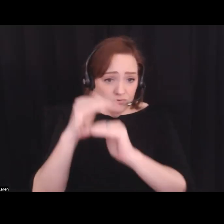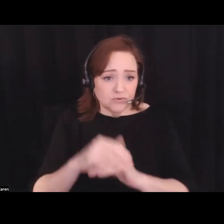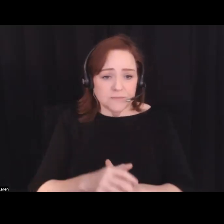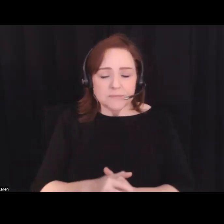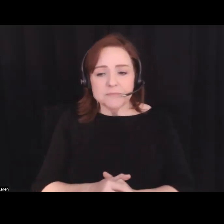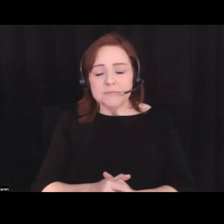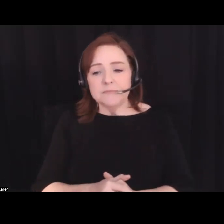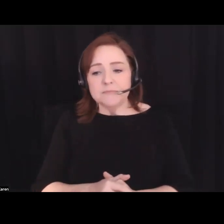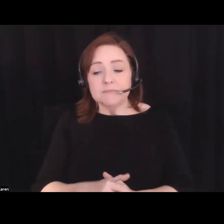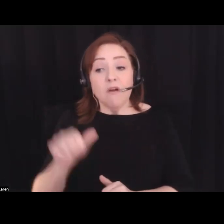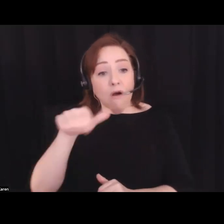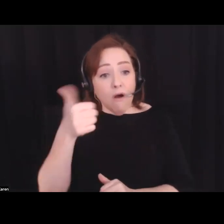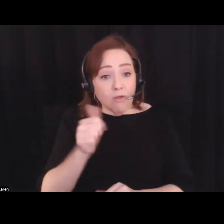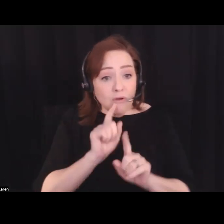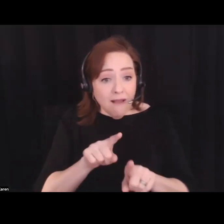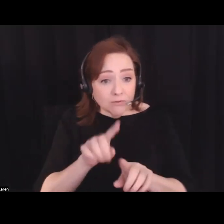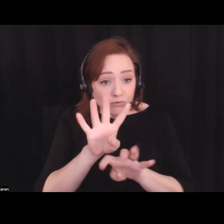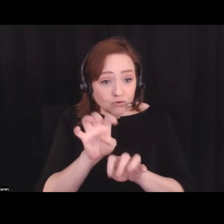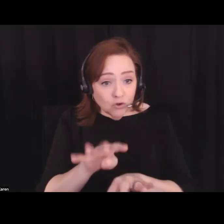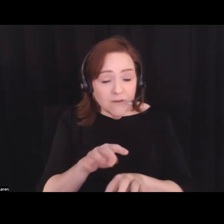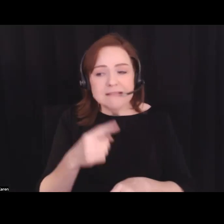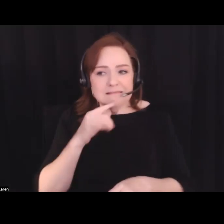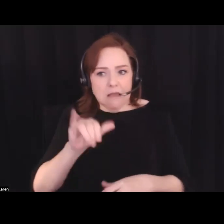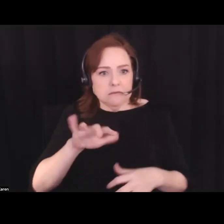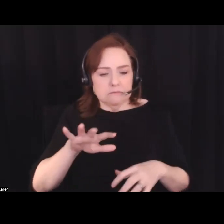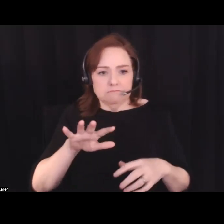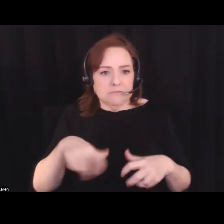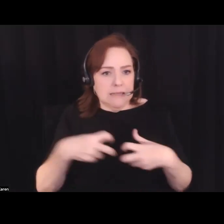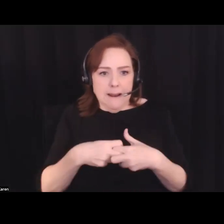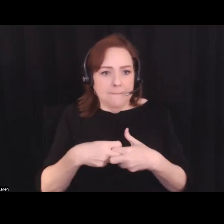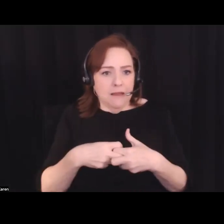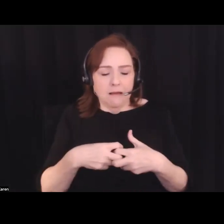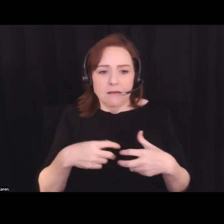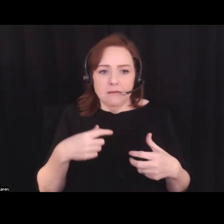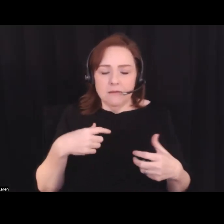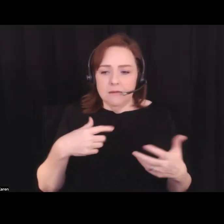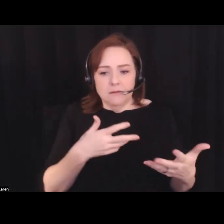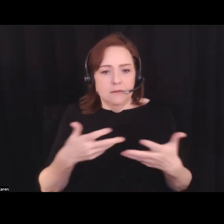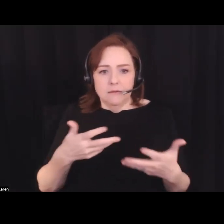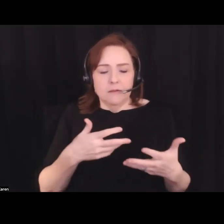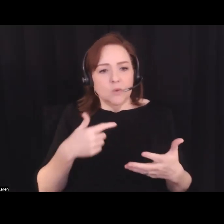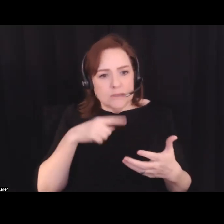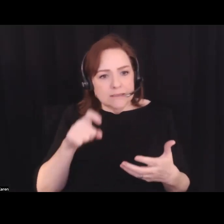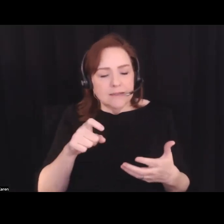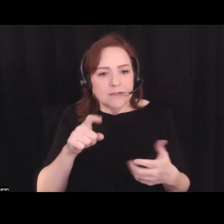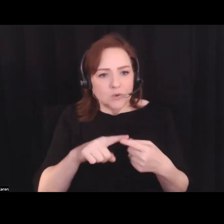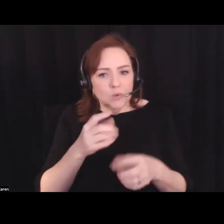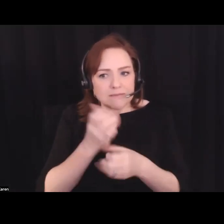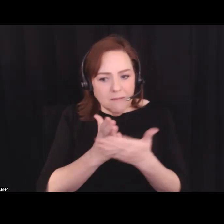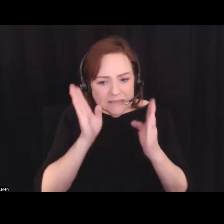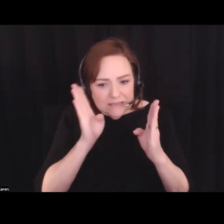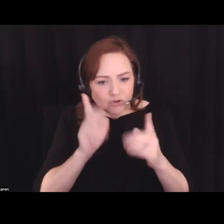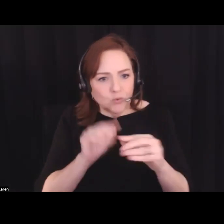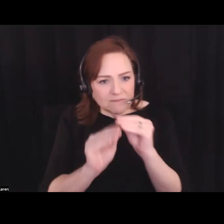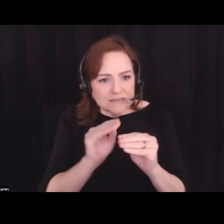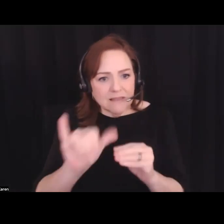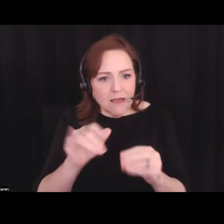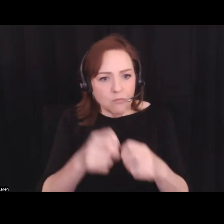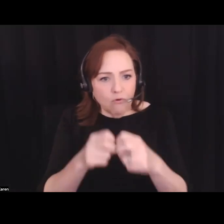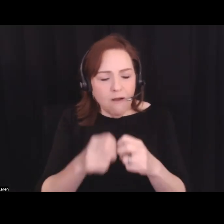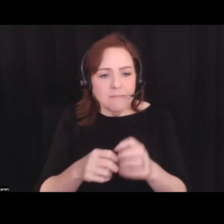that is a dilemma that we have that we're hoping to get some attention to and that this publication